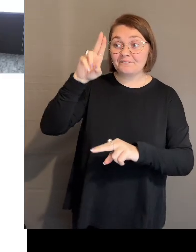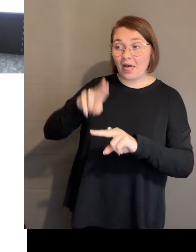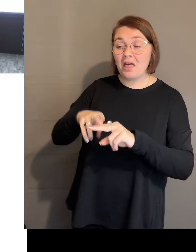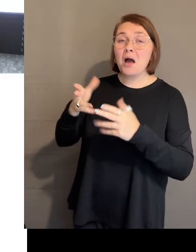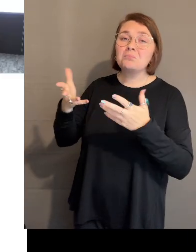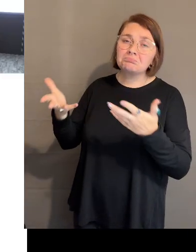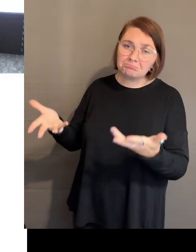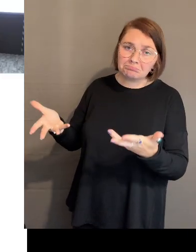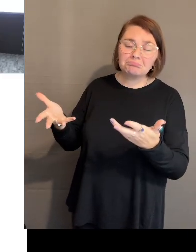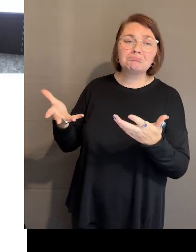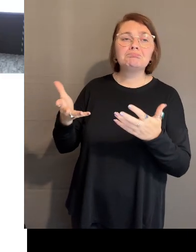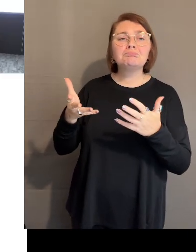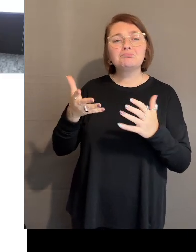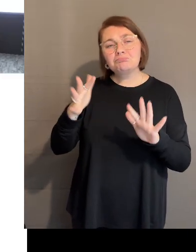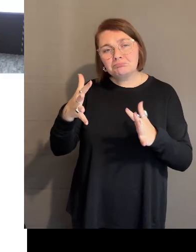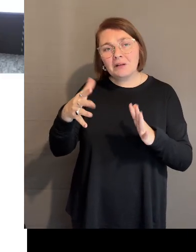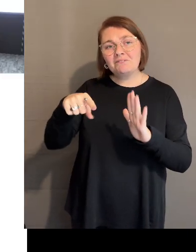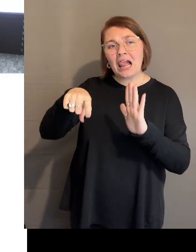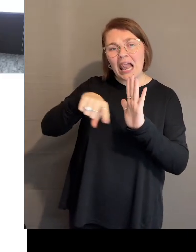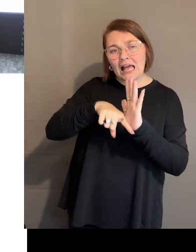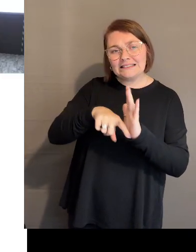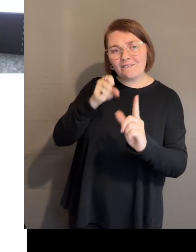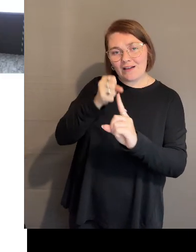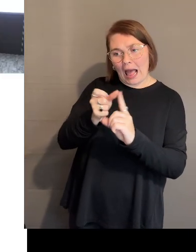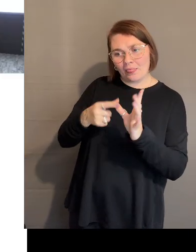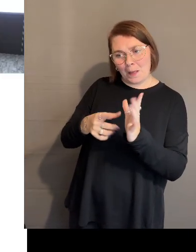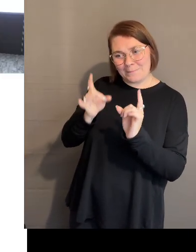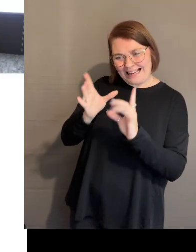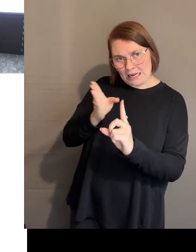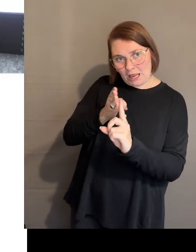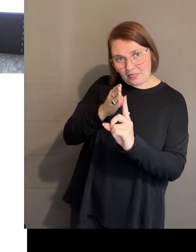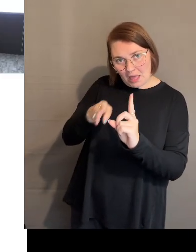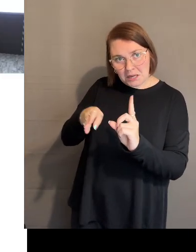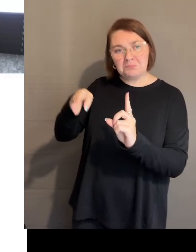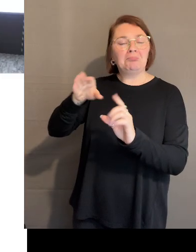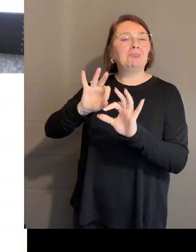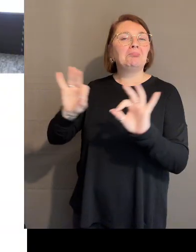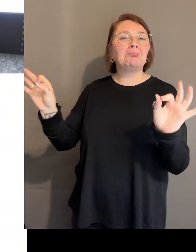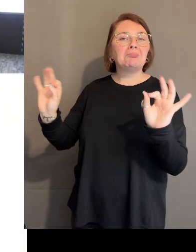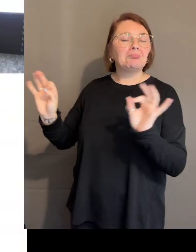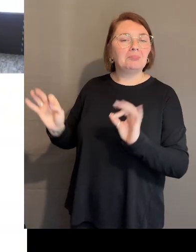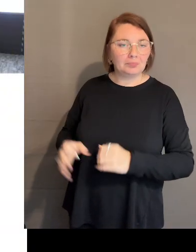Fathers, more as… Kind of a negative effect in the beginning, and then it disappears.